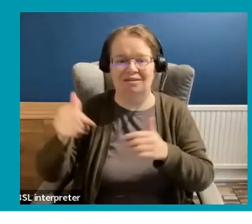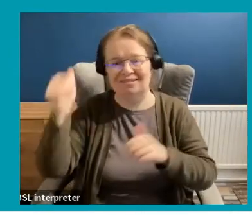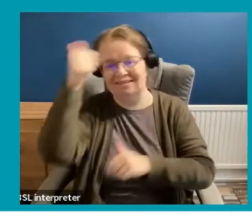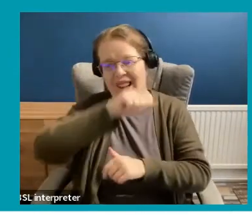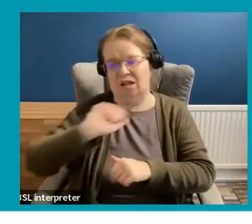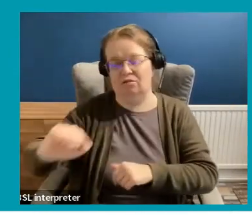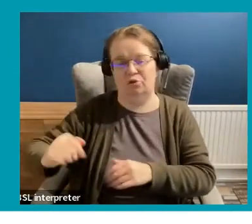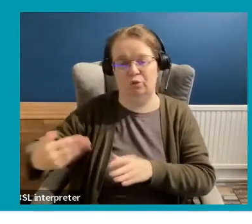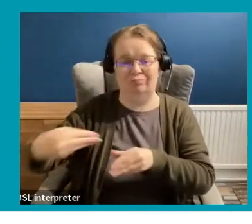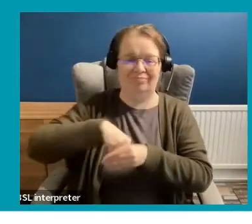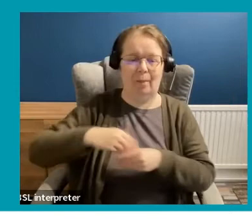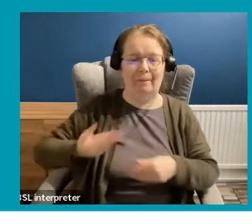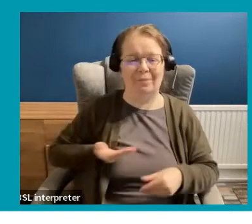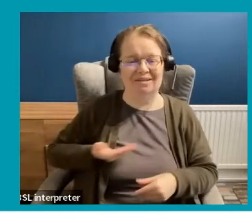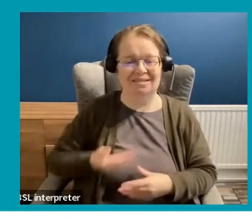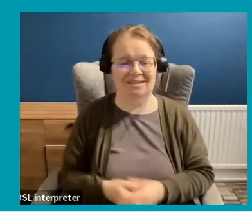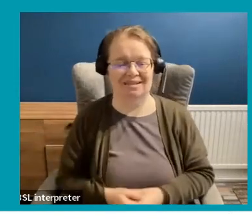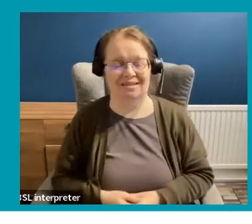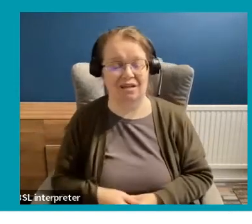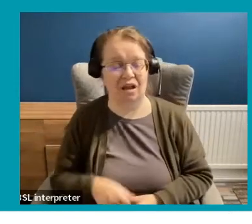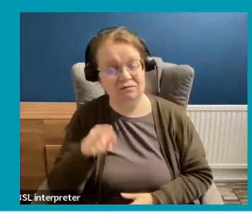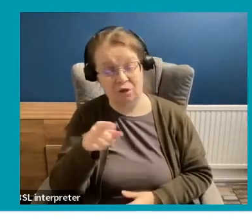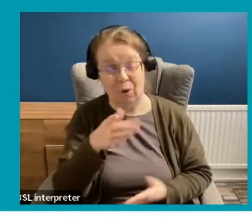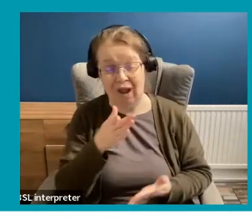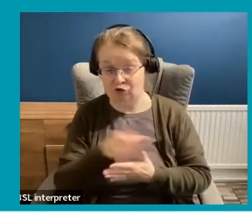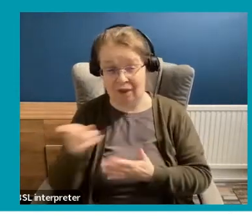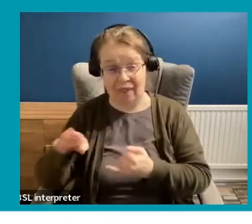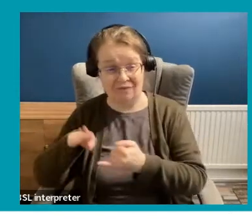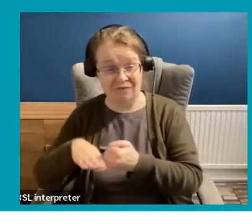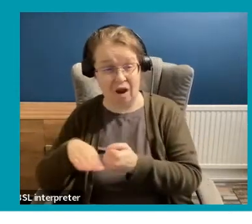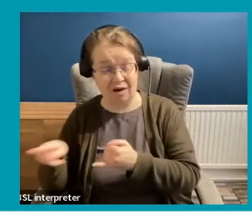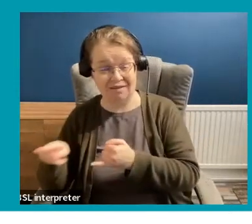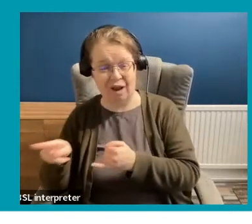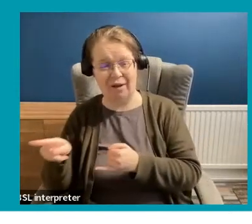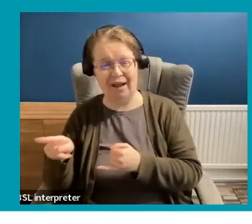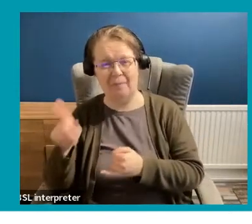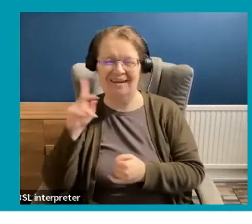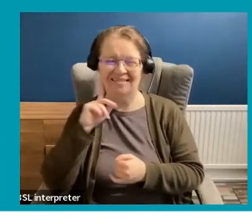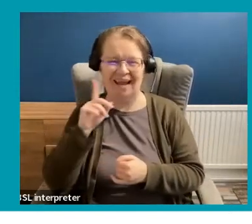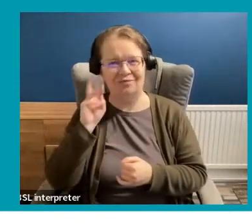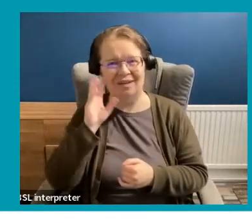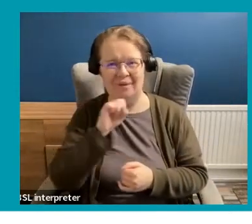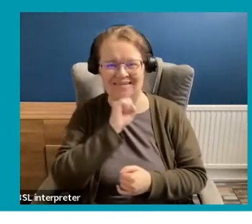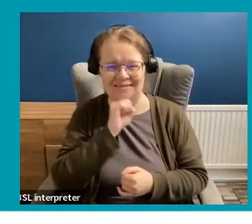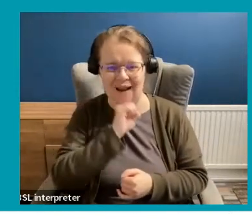Actually, that final bit sounds a bit self-indulgent but it is absolutely crucial, isn't it?